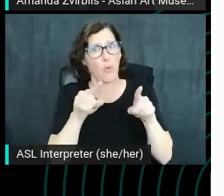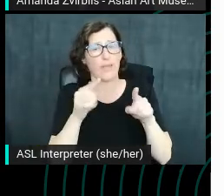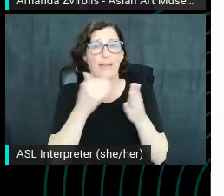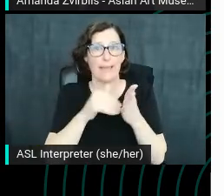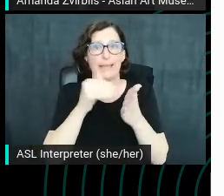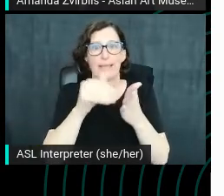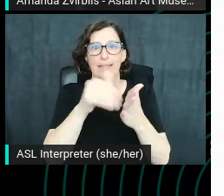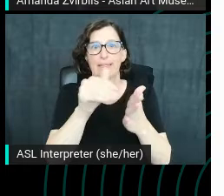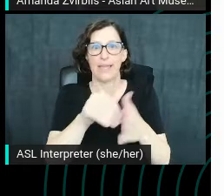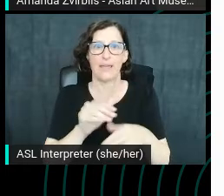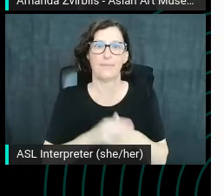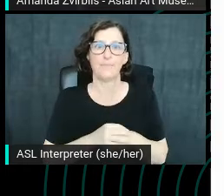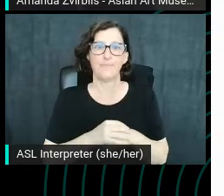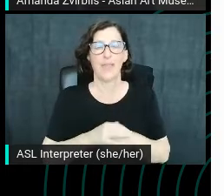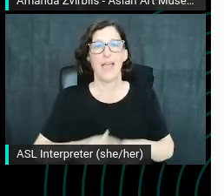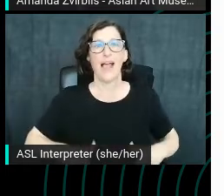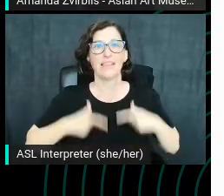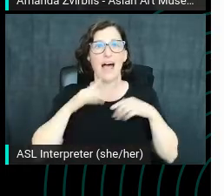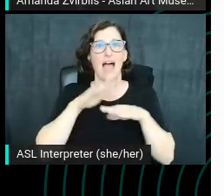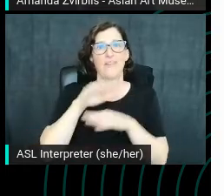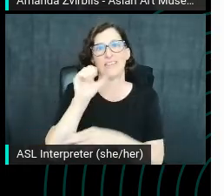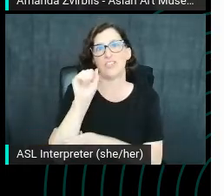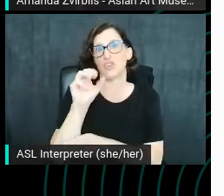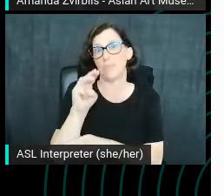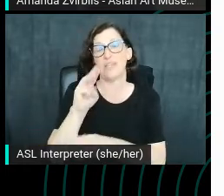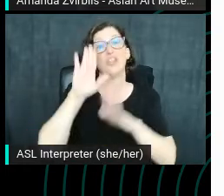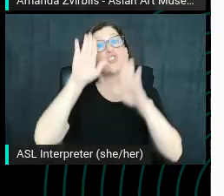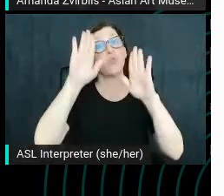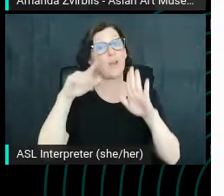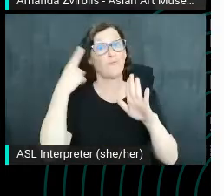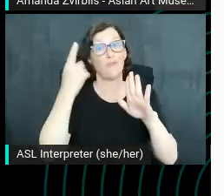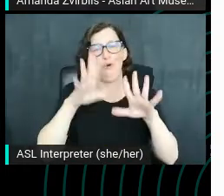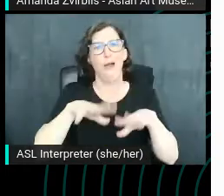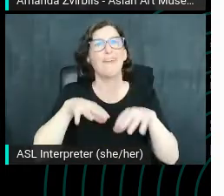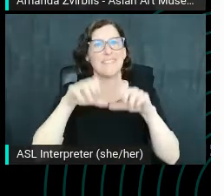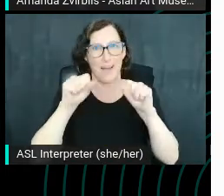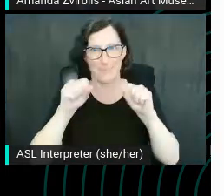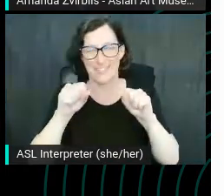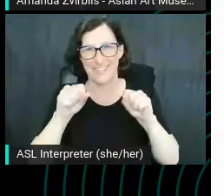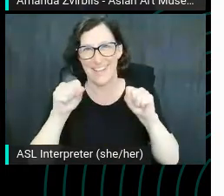Going live on social media is great for adoption. It can help us capture a broader audience,